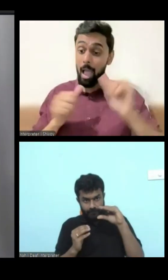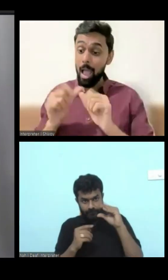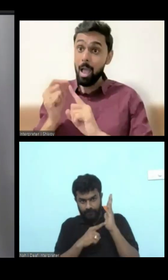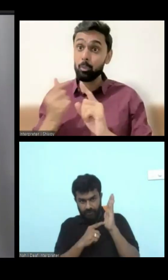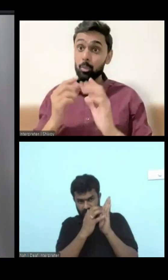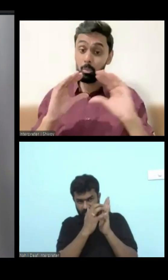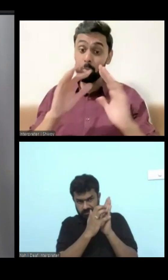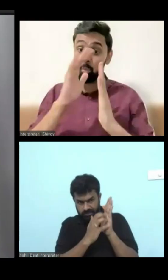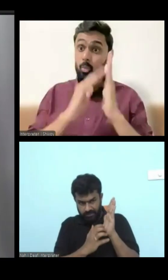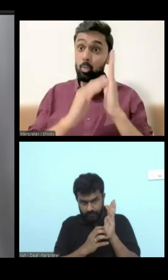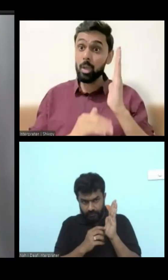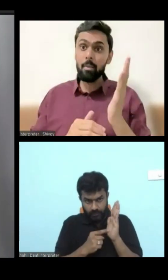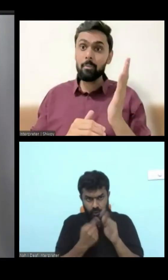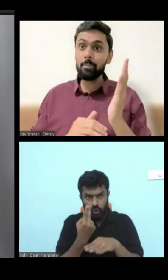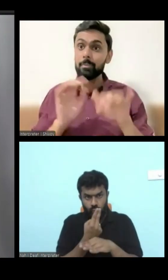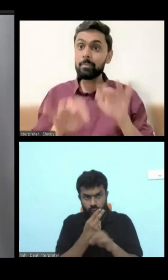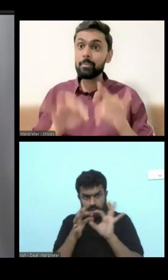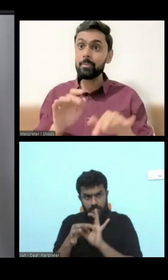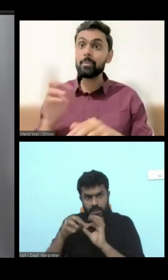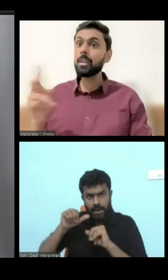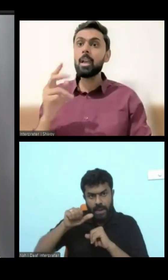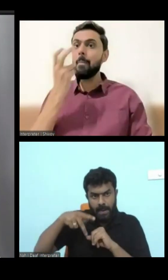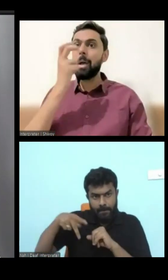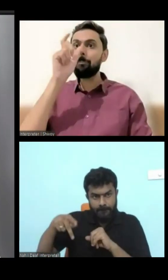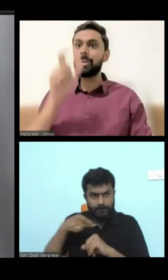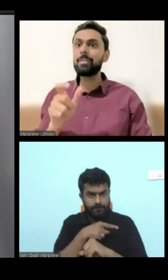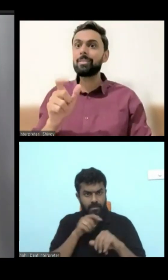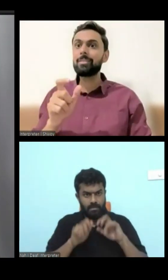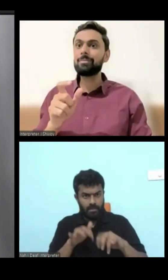The story is about a blind protagonist who falls in love with a sighted girl.